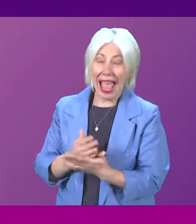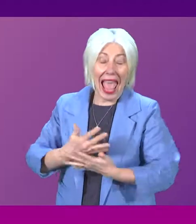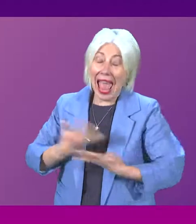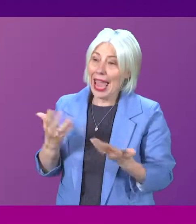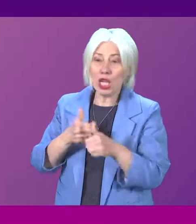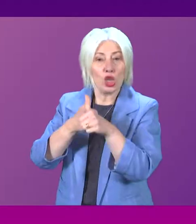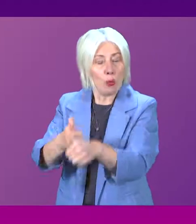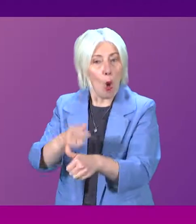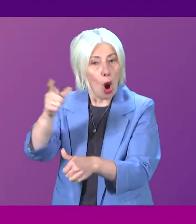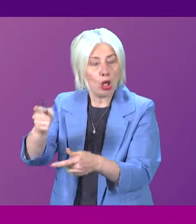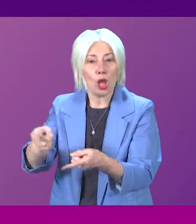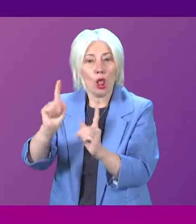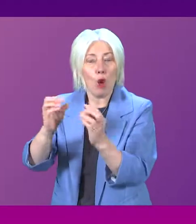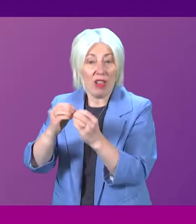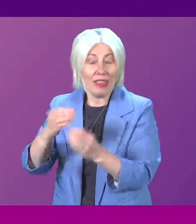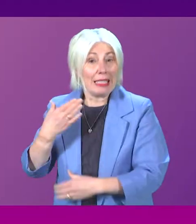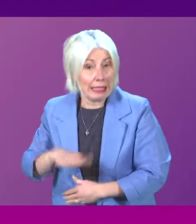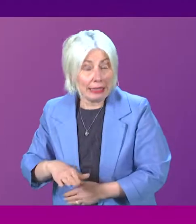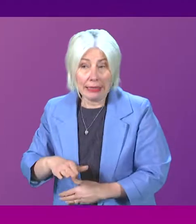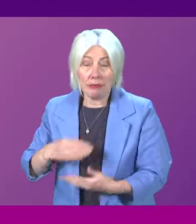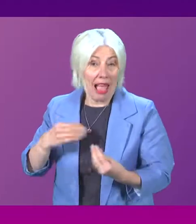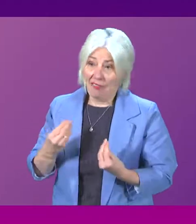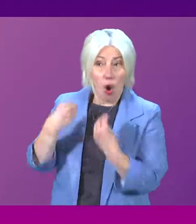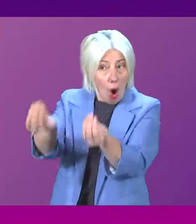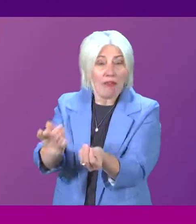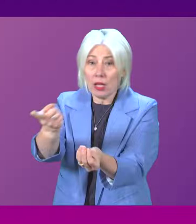Brailsford considers necessary, and I have made that offer to him.